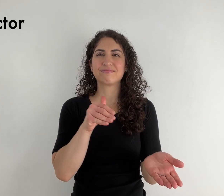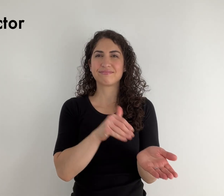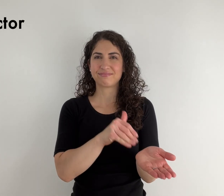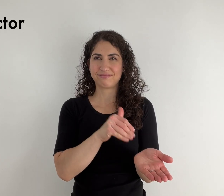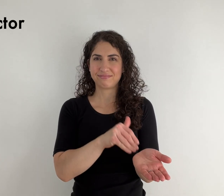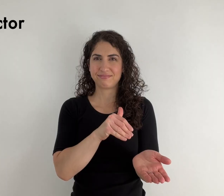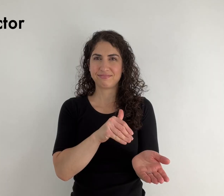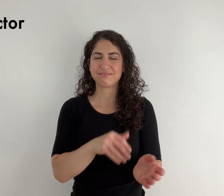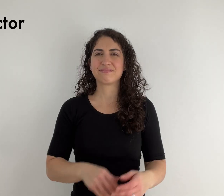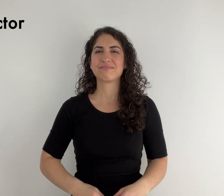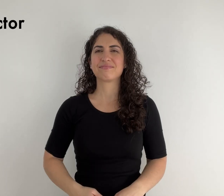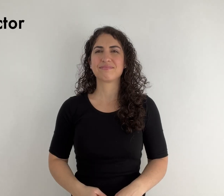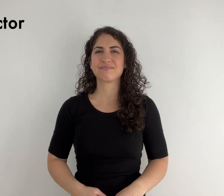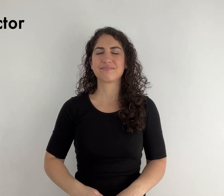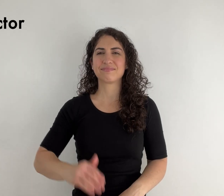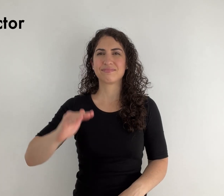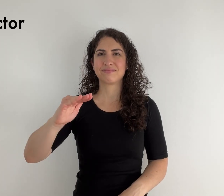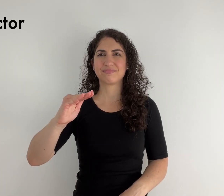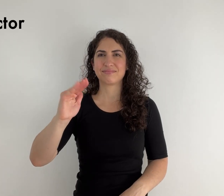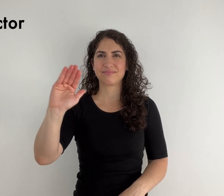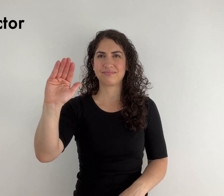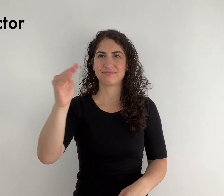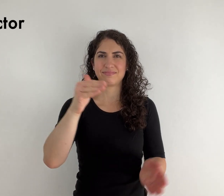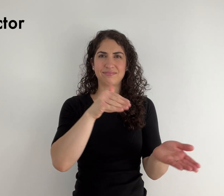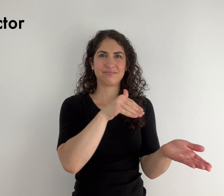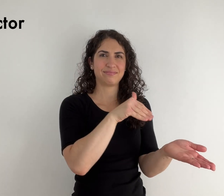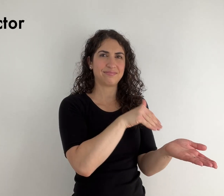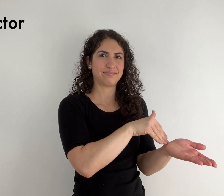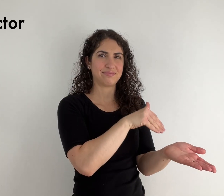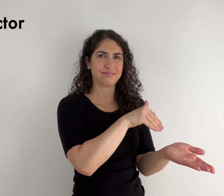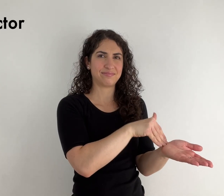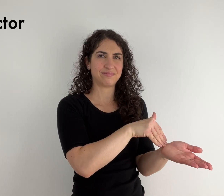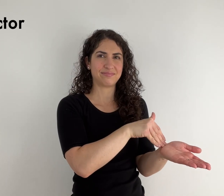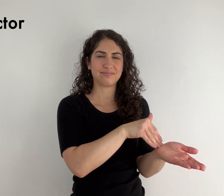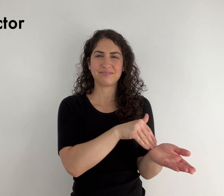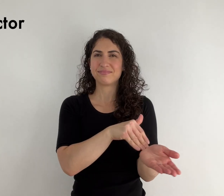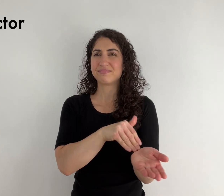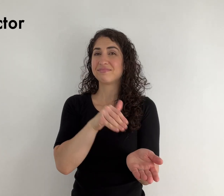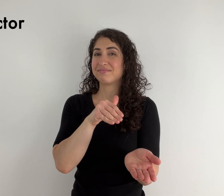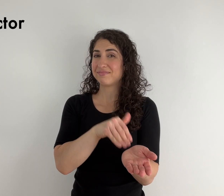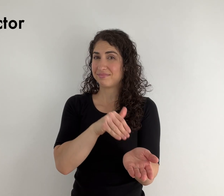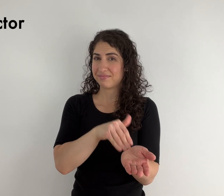DOCTOR